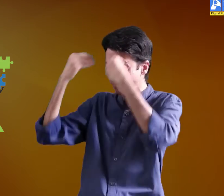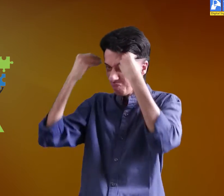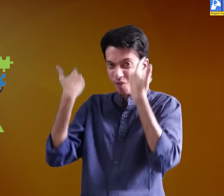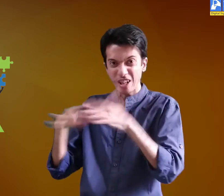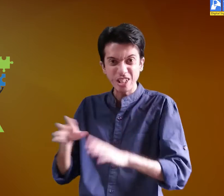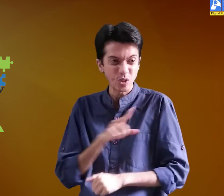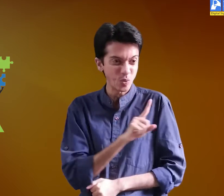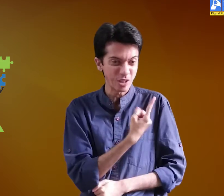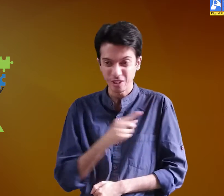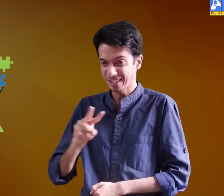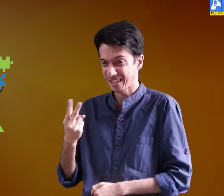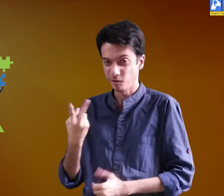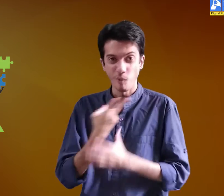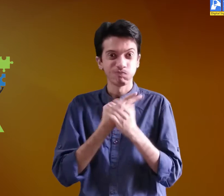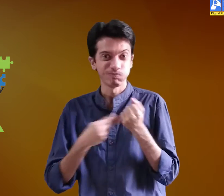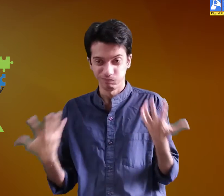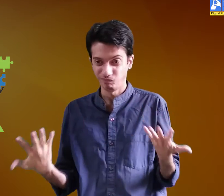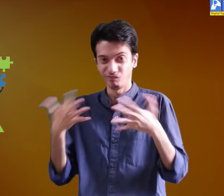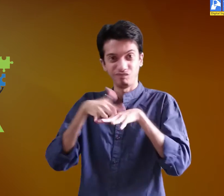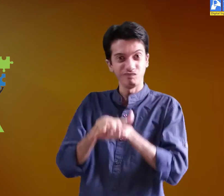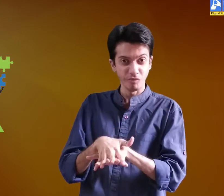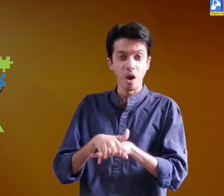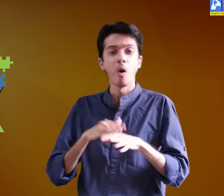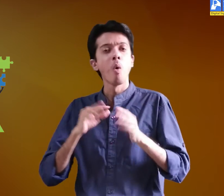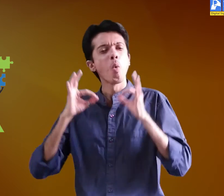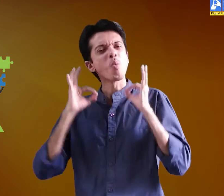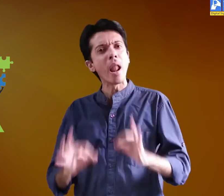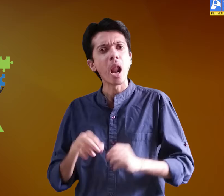the early years of their life and on the basis of that they develop their second language